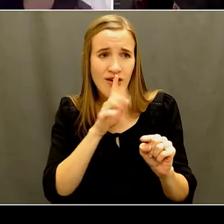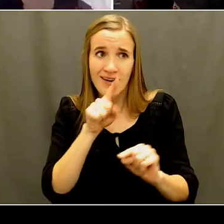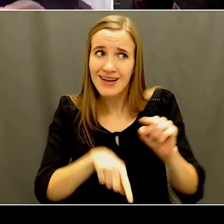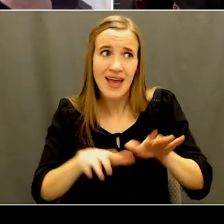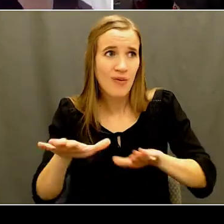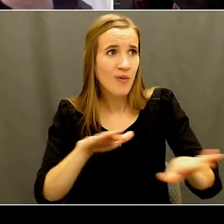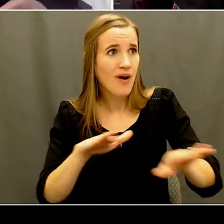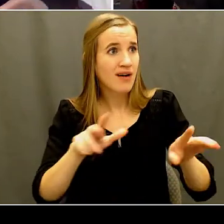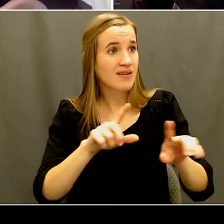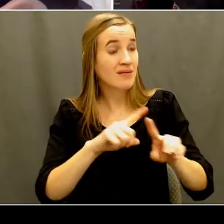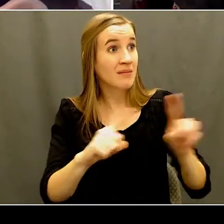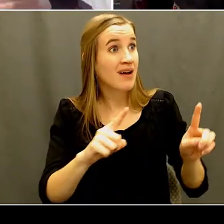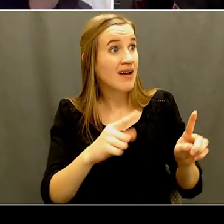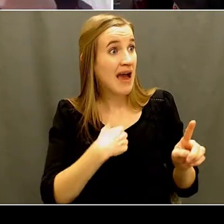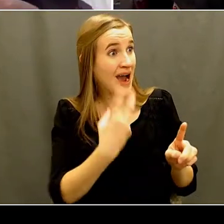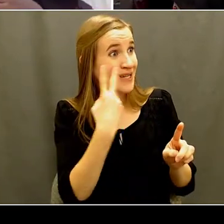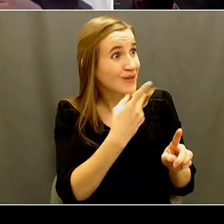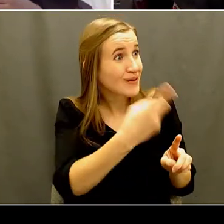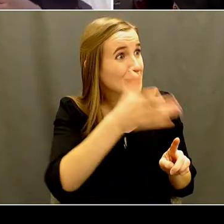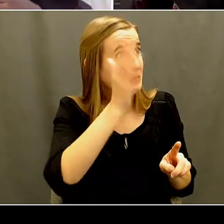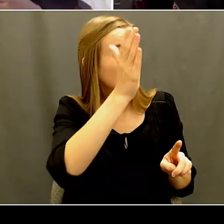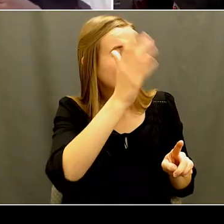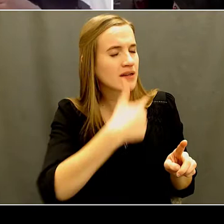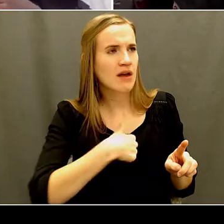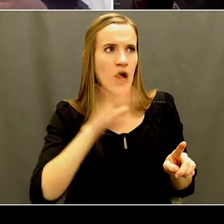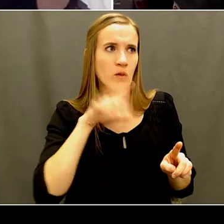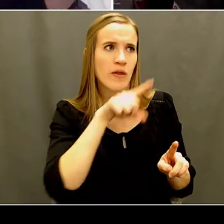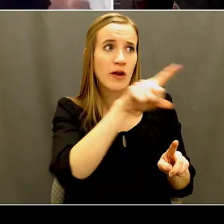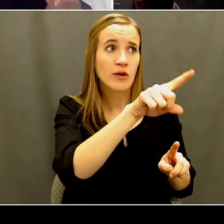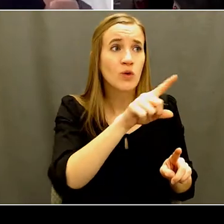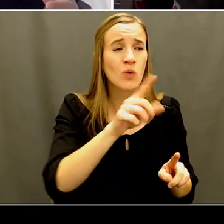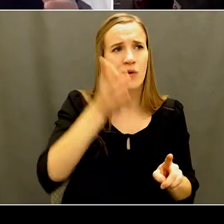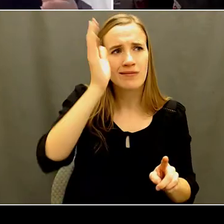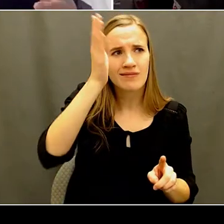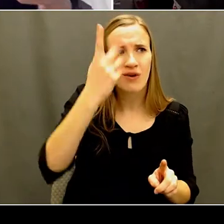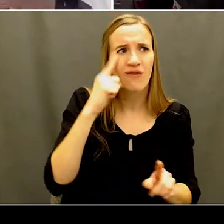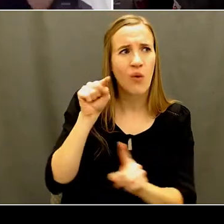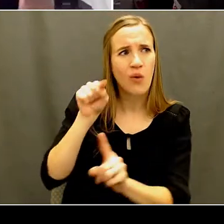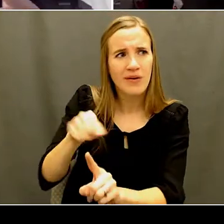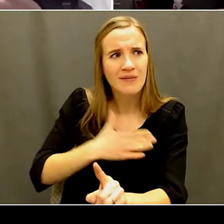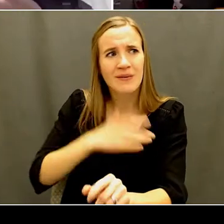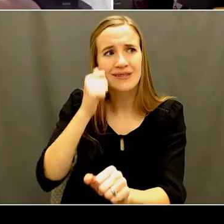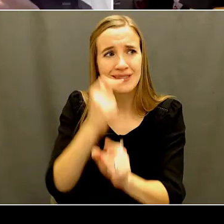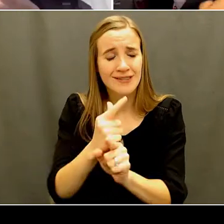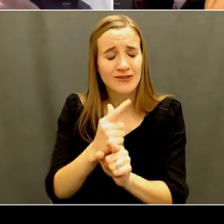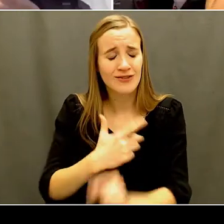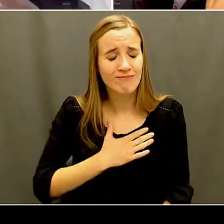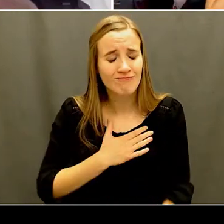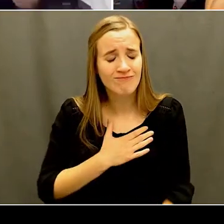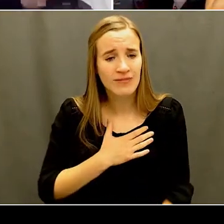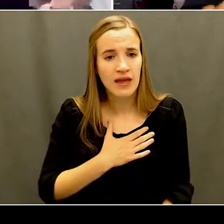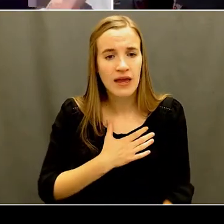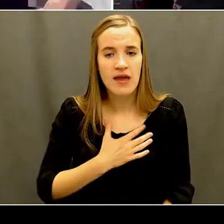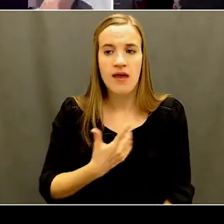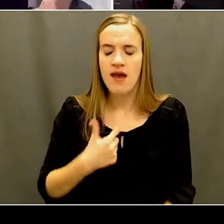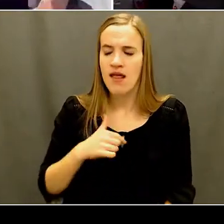really the first time that I understood, A). I have a gift that I need to use,